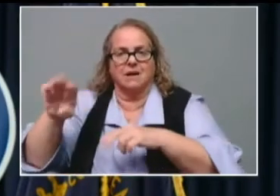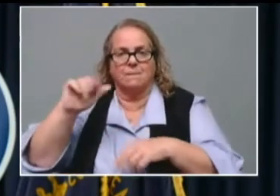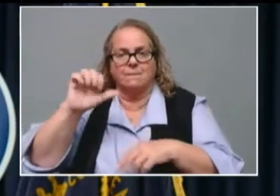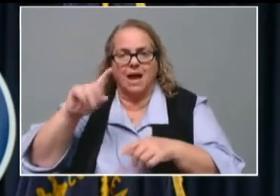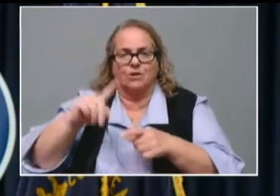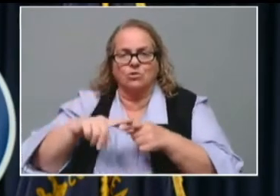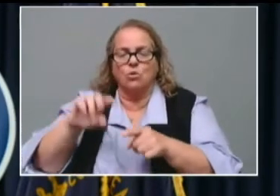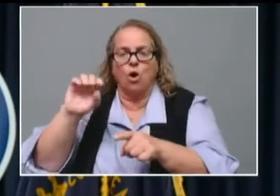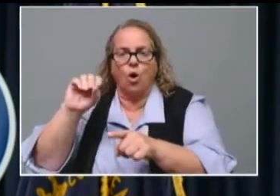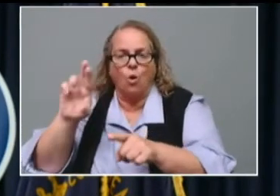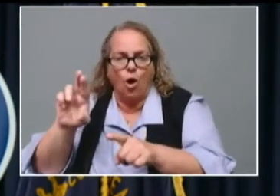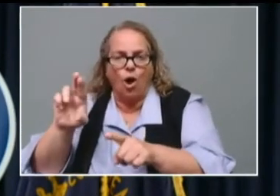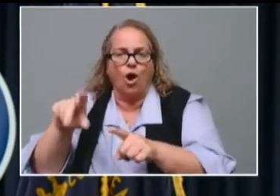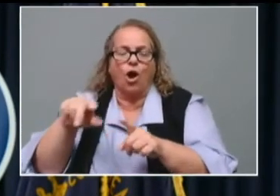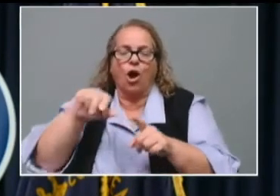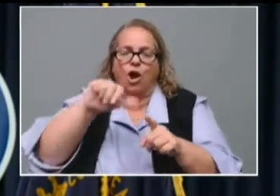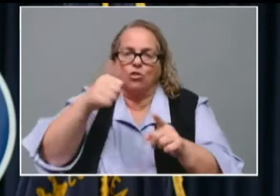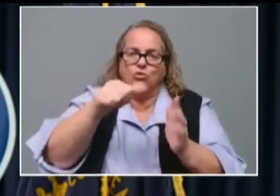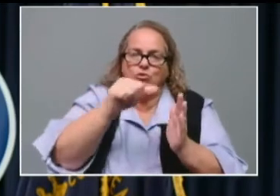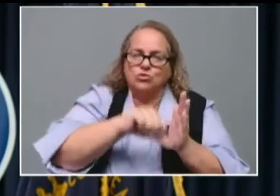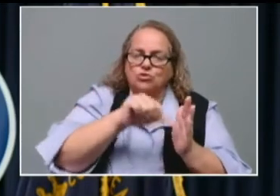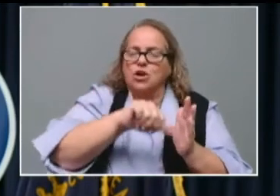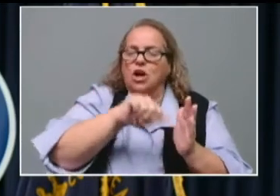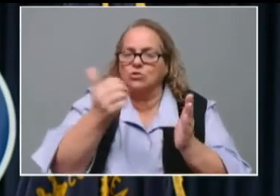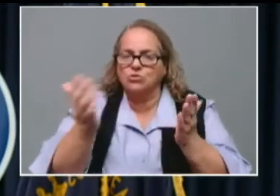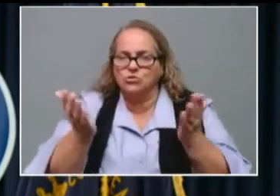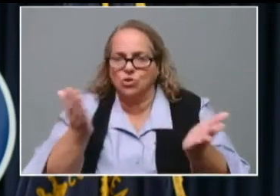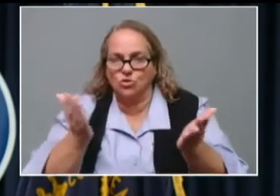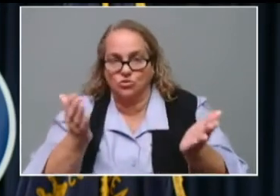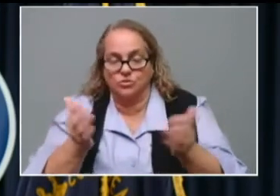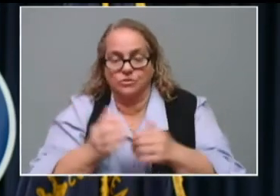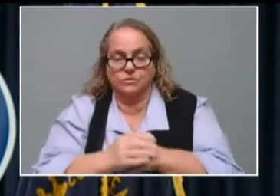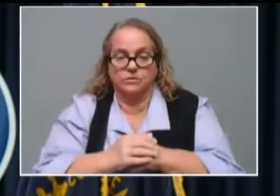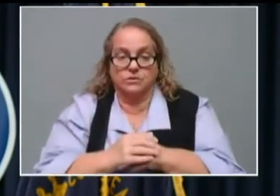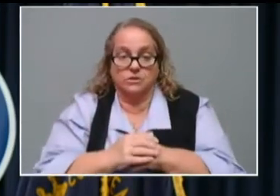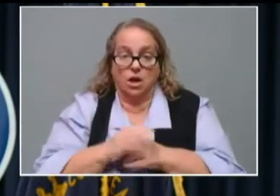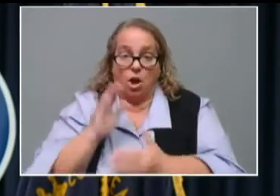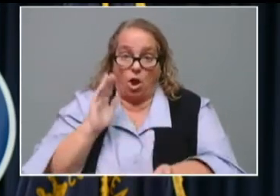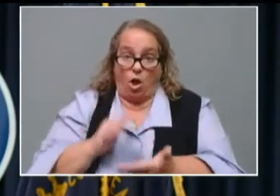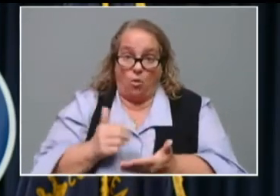services, Lowest number of hospitals with critical staffing shortages in a